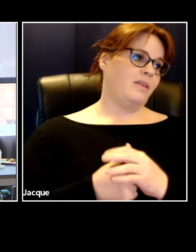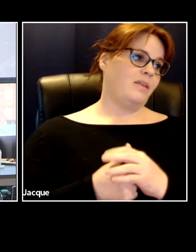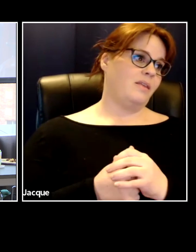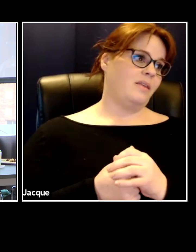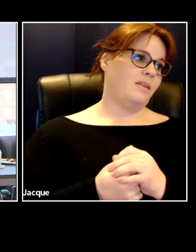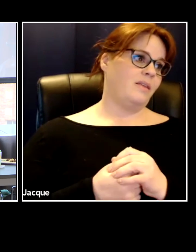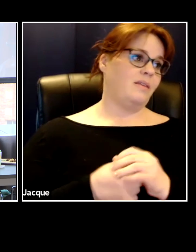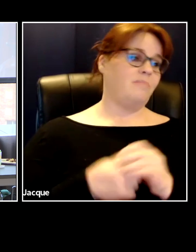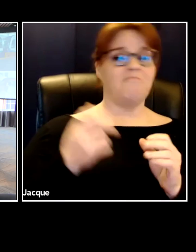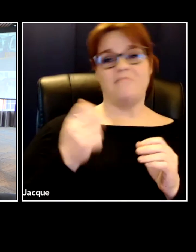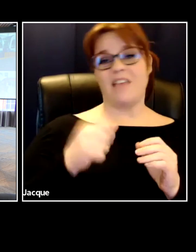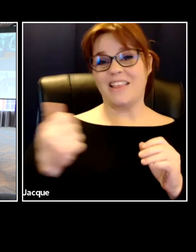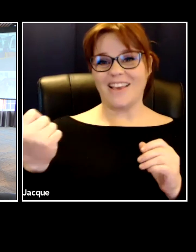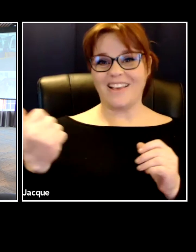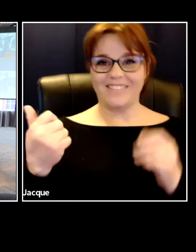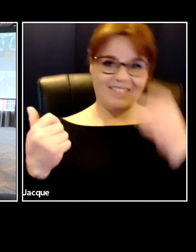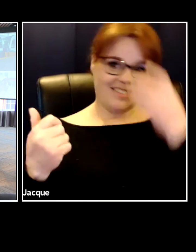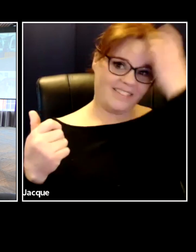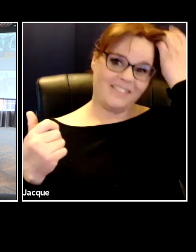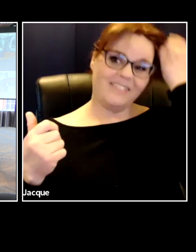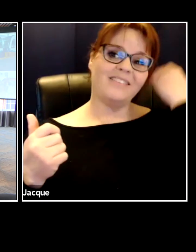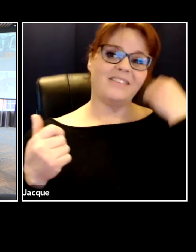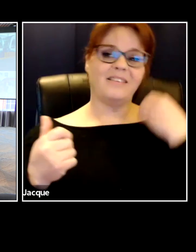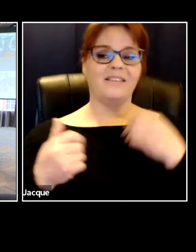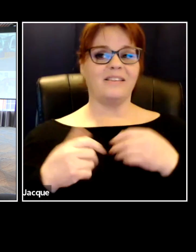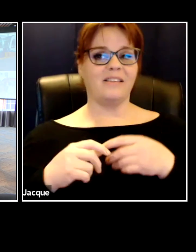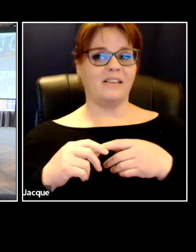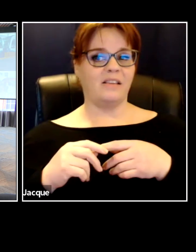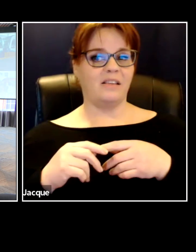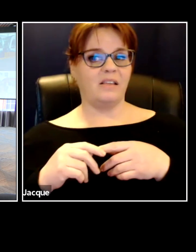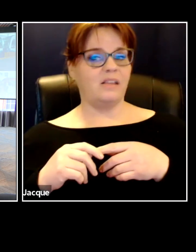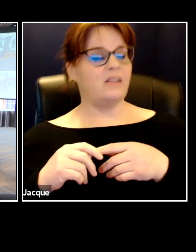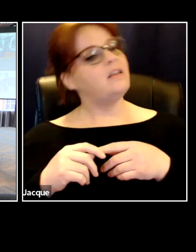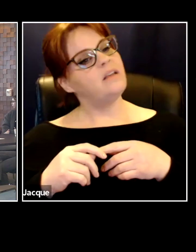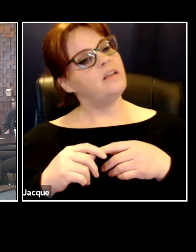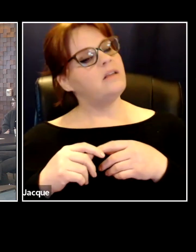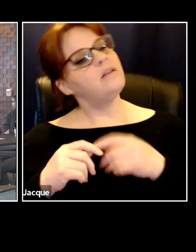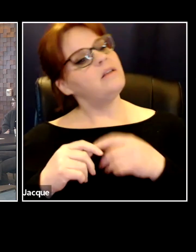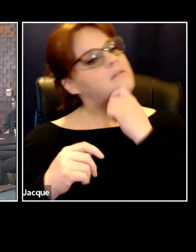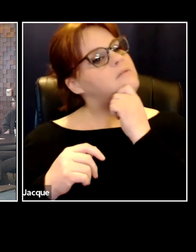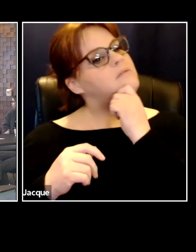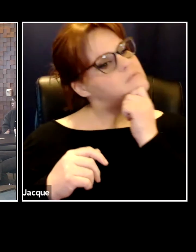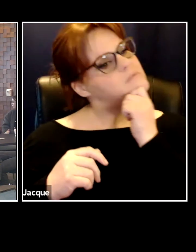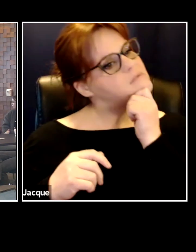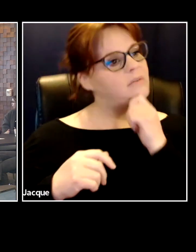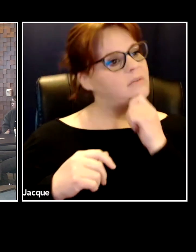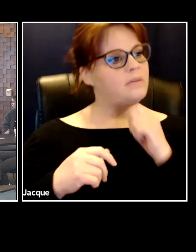else I think there was one over here we have Brian over. I am lucky enough that I can drive.